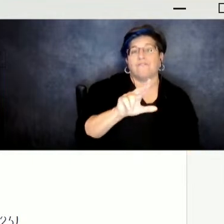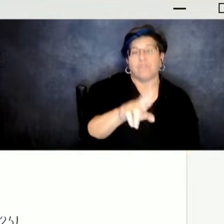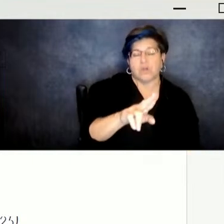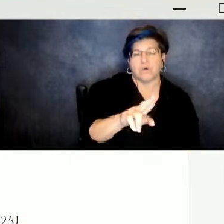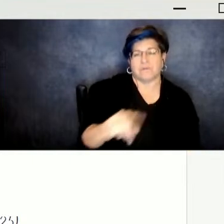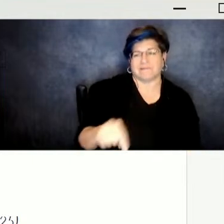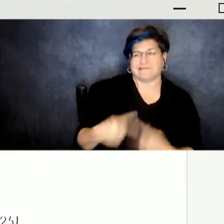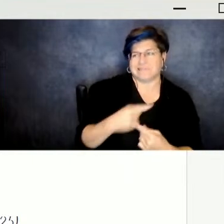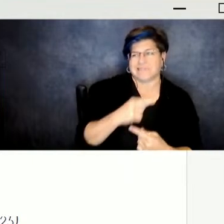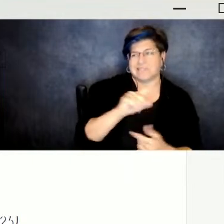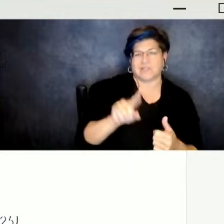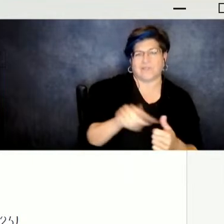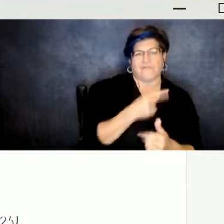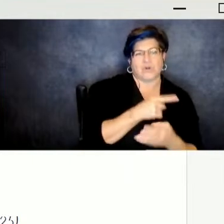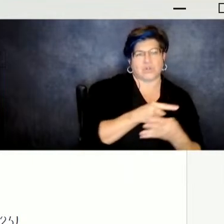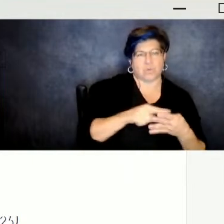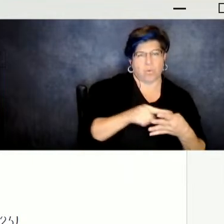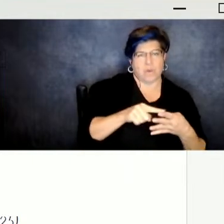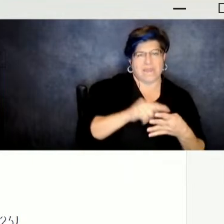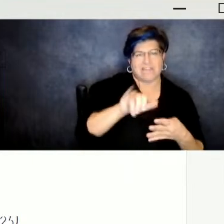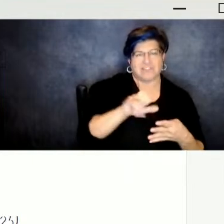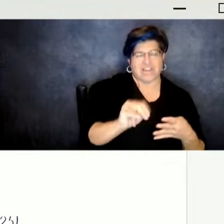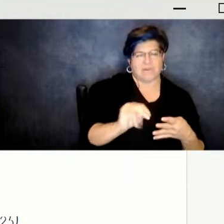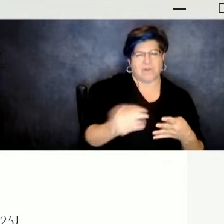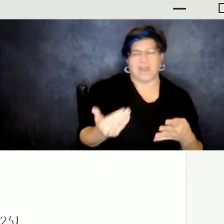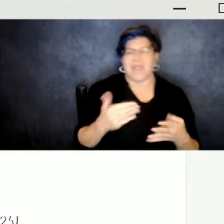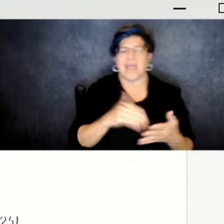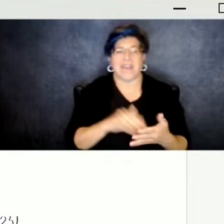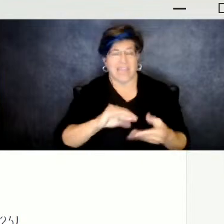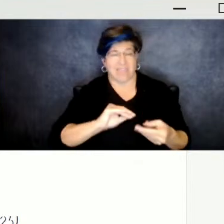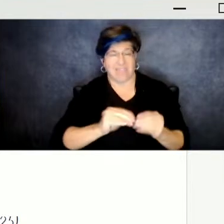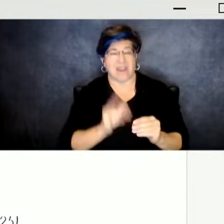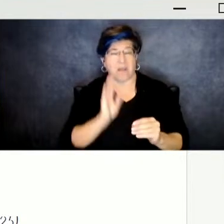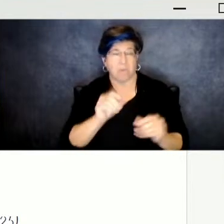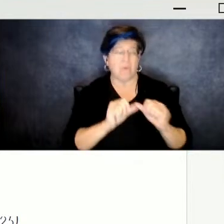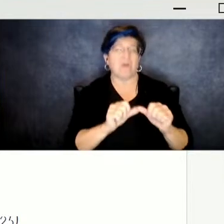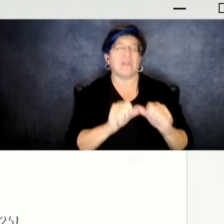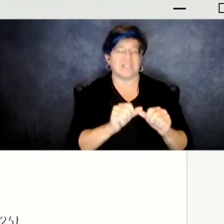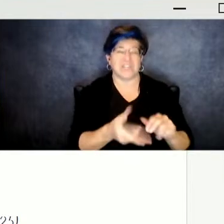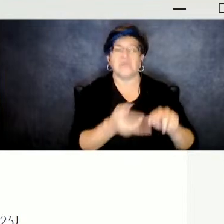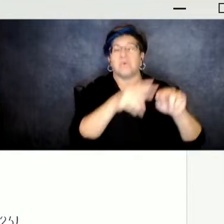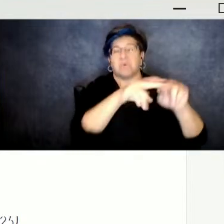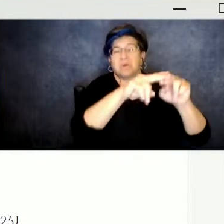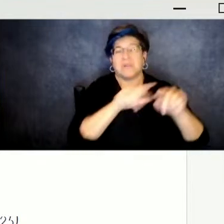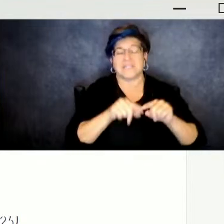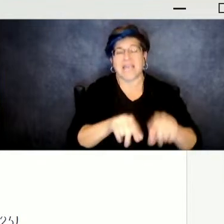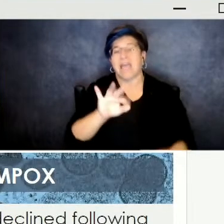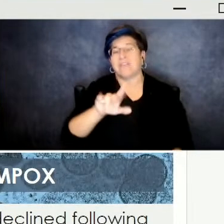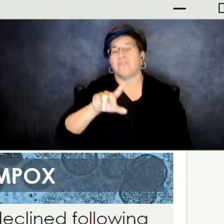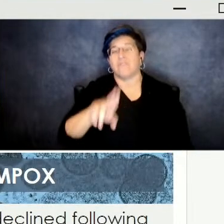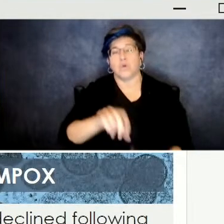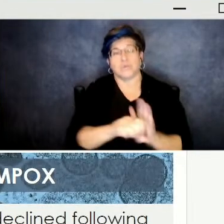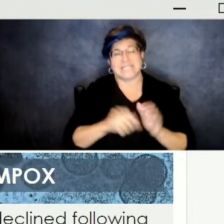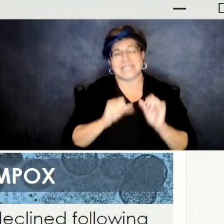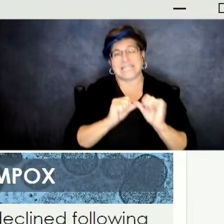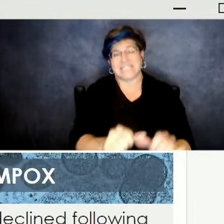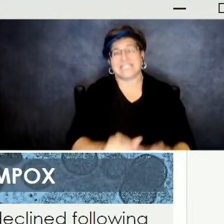OUR RESIDENTS DUE TO FLU AS OF